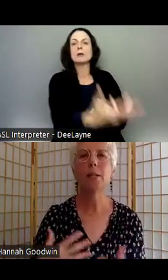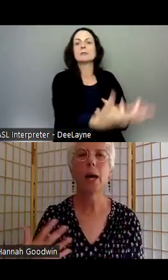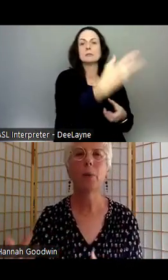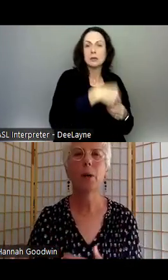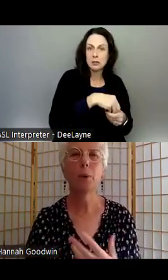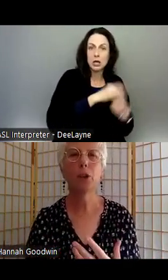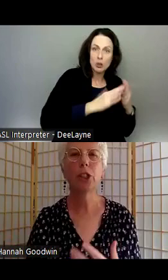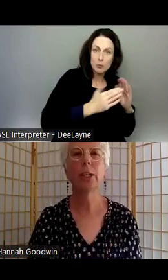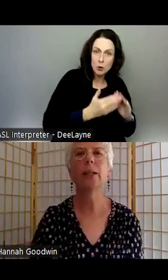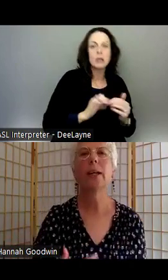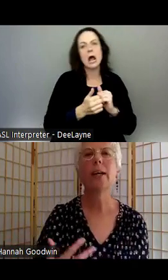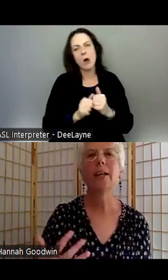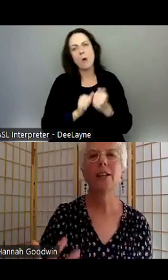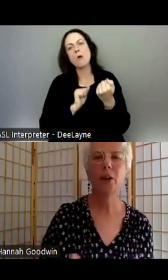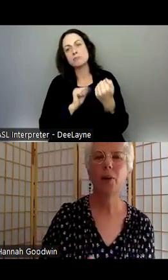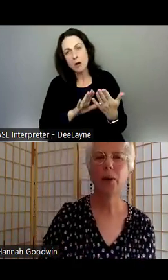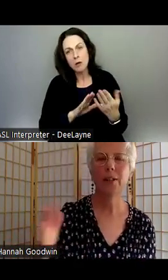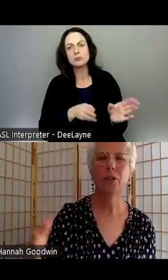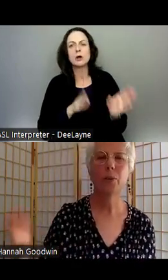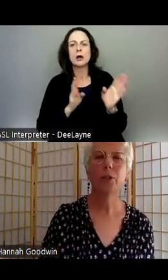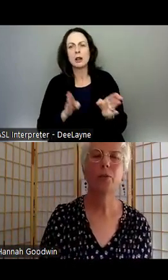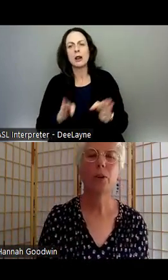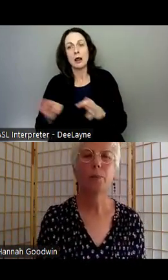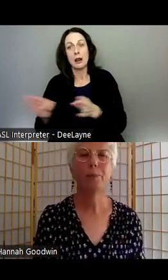this is how we approached it, you know, and so on and so forth.